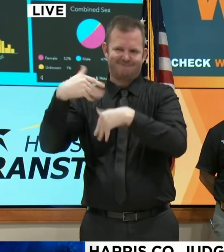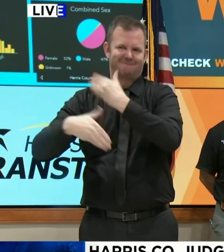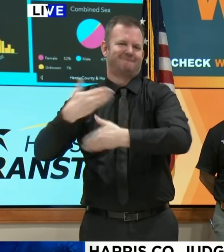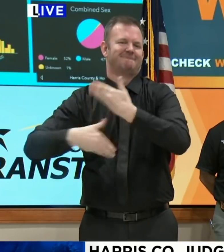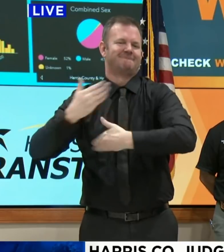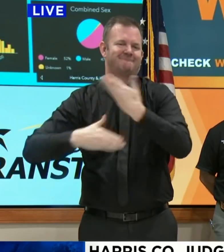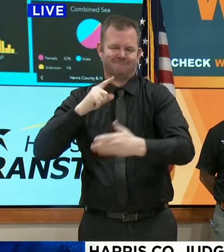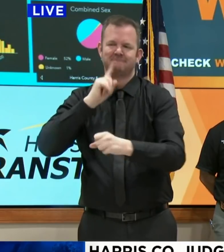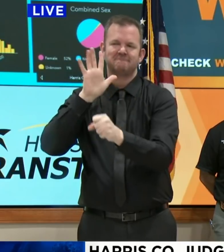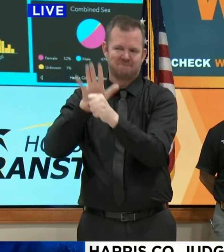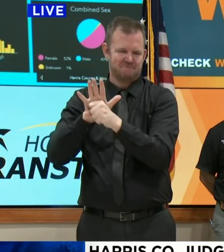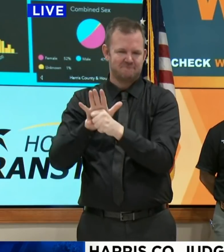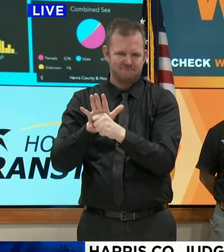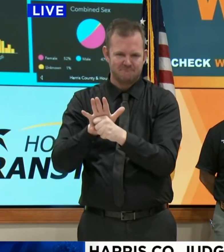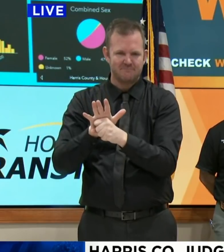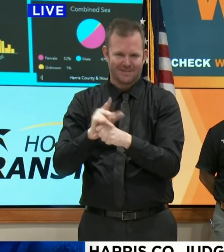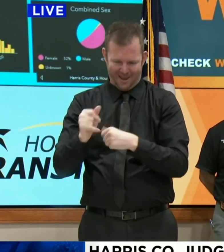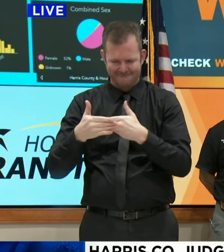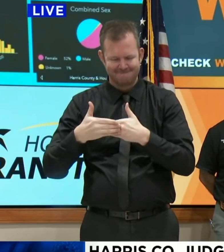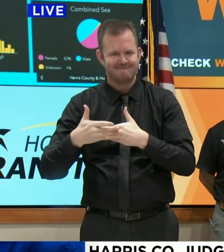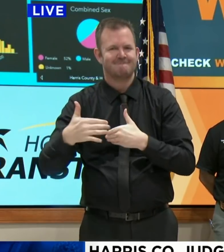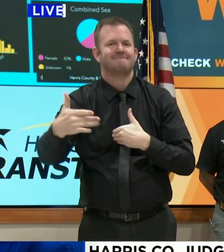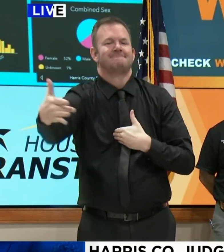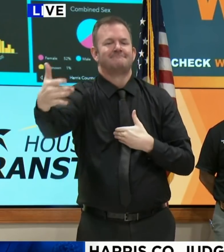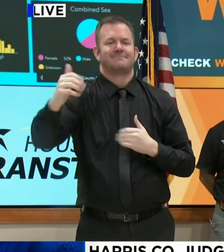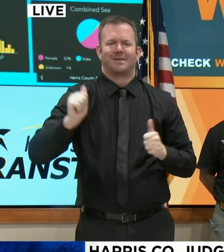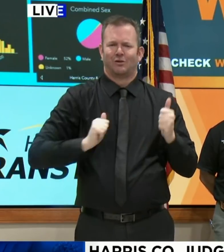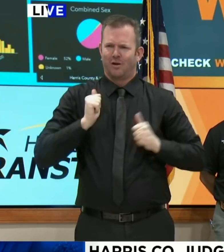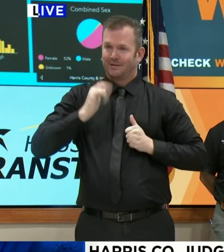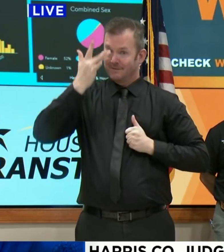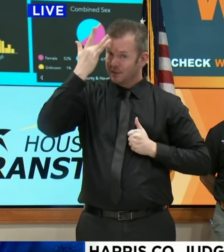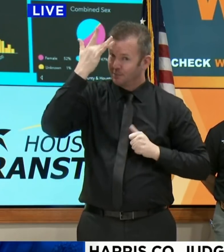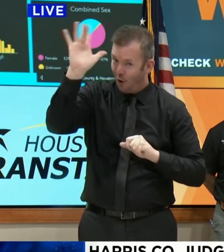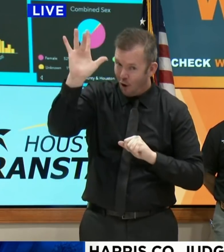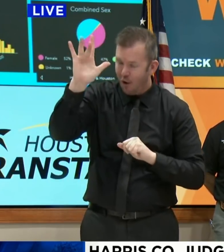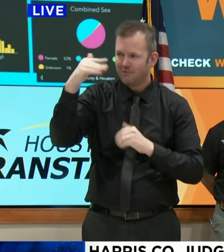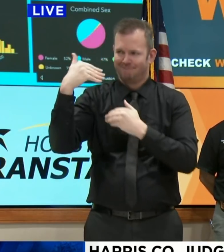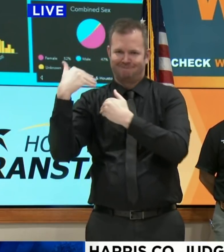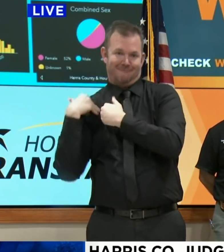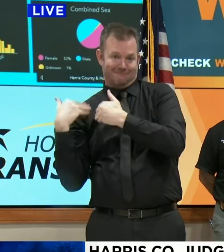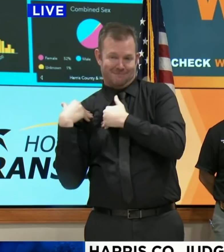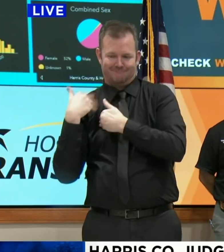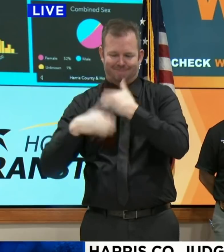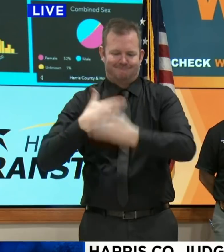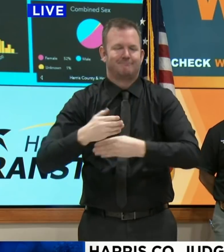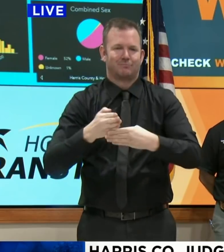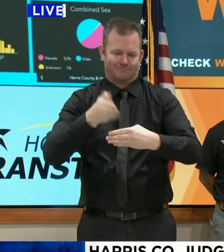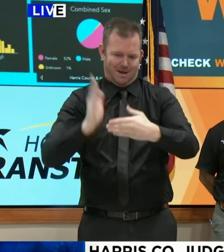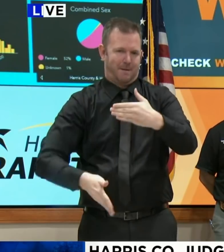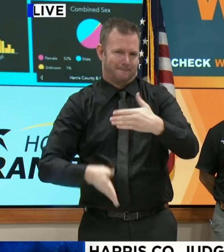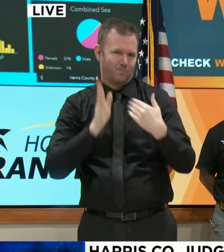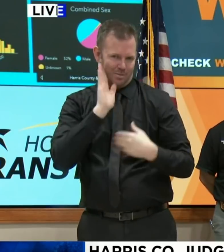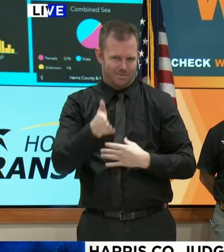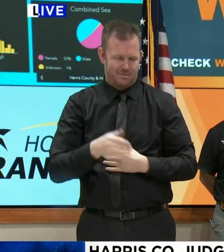recovery and make sure that you and and the mayors, a nominee and an the mayors, a nominee and an appointee are bringing together appointee are bringing together leaders throughout our leaders throughout our community to ensure